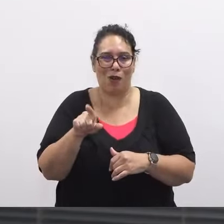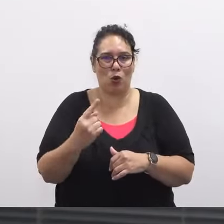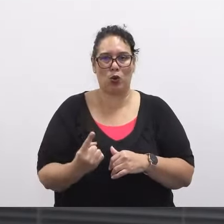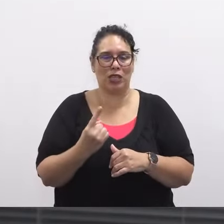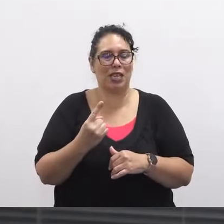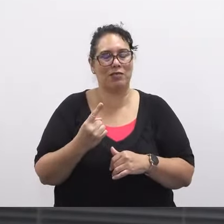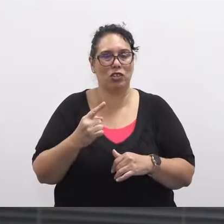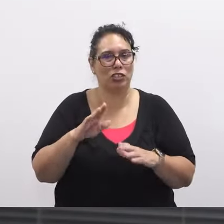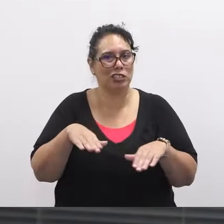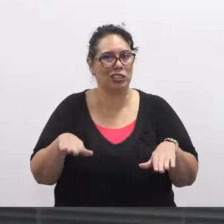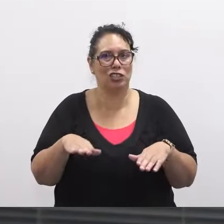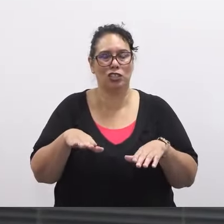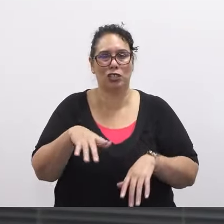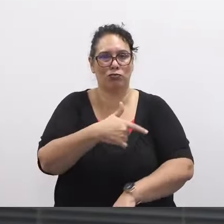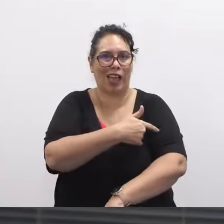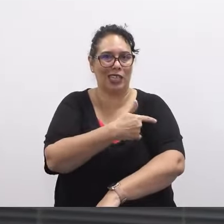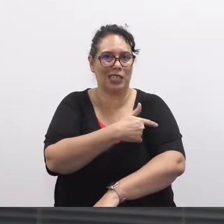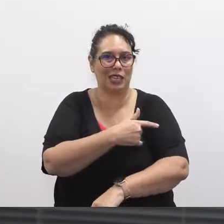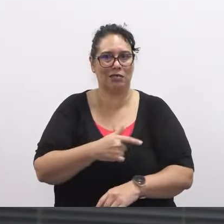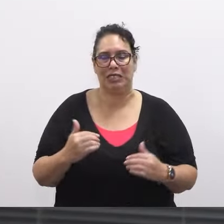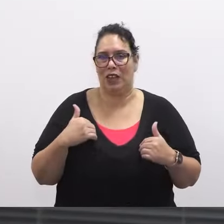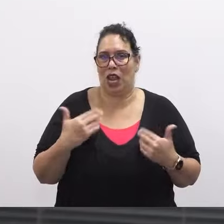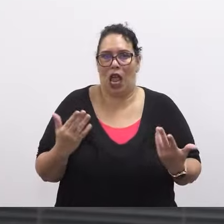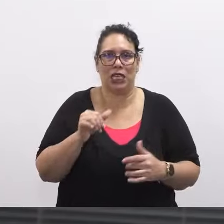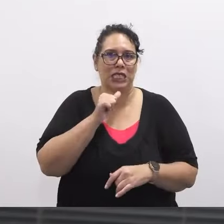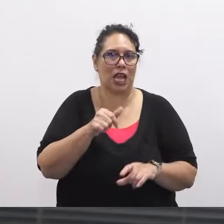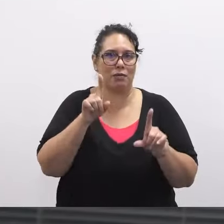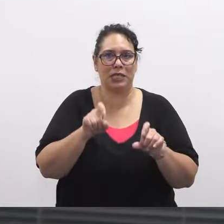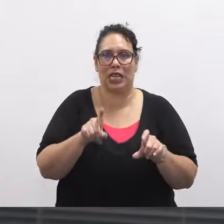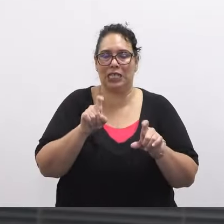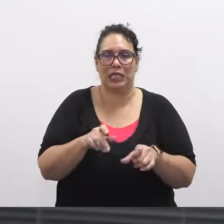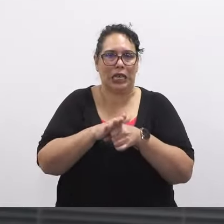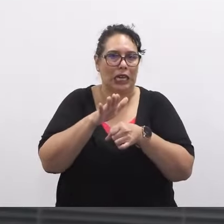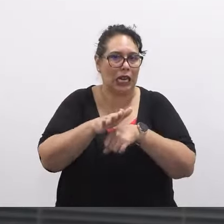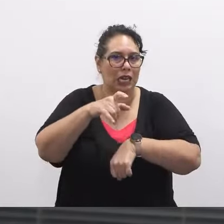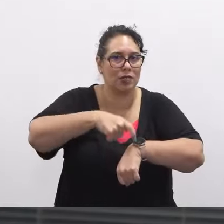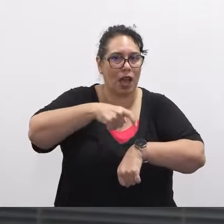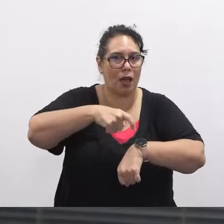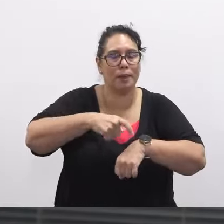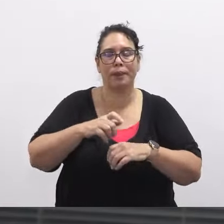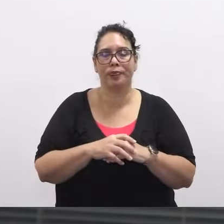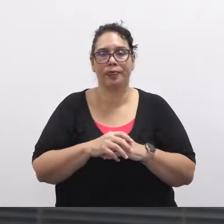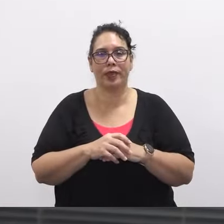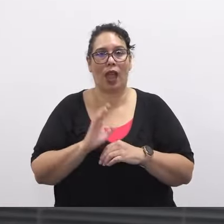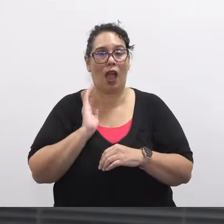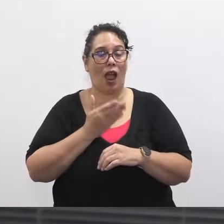which is still very young and has not been tested over a significant length of time. Our daughters love their school